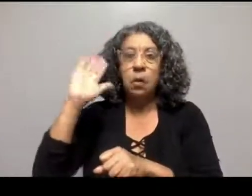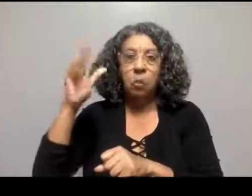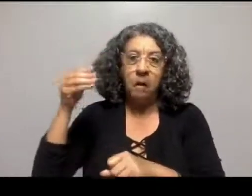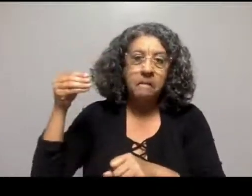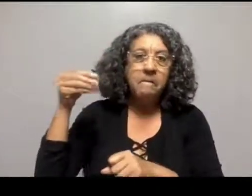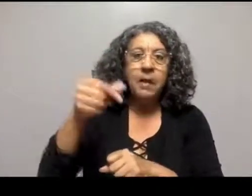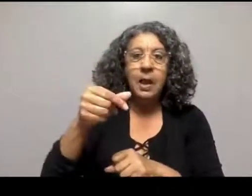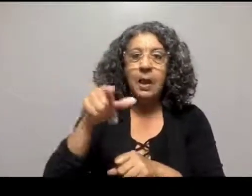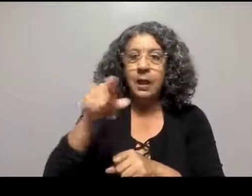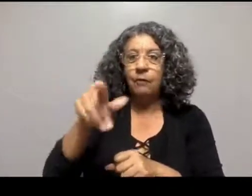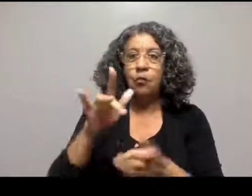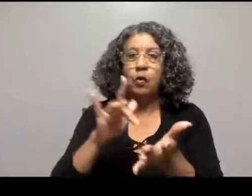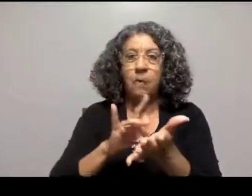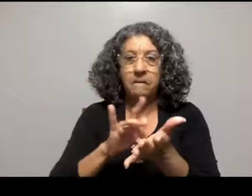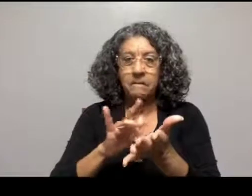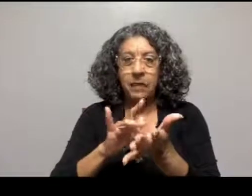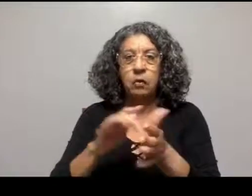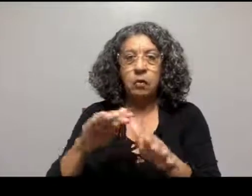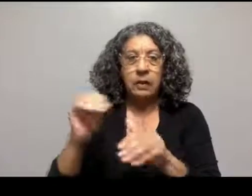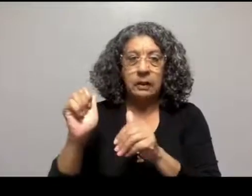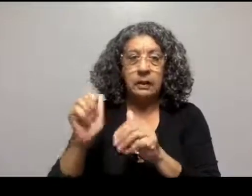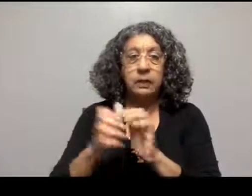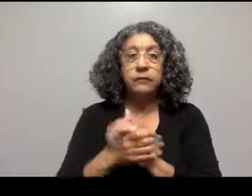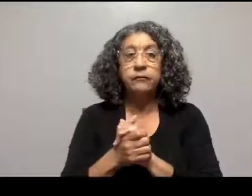the company will pay for your medical leave.